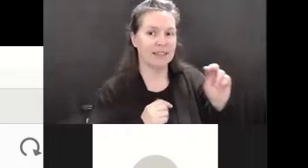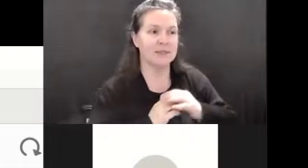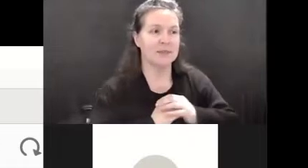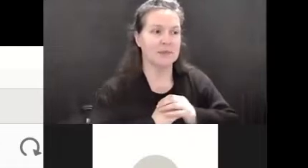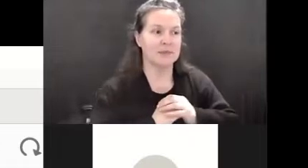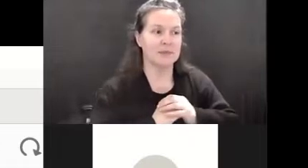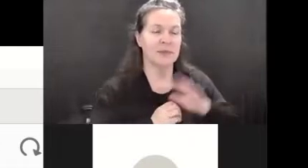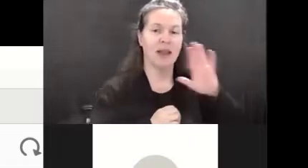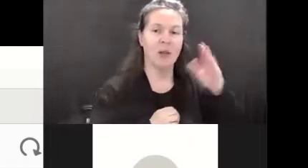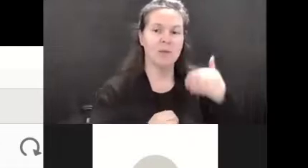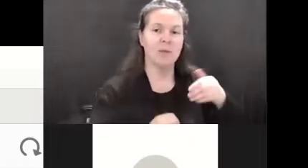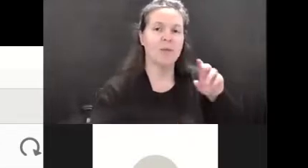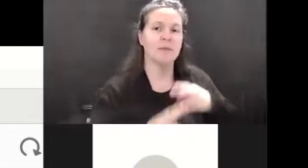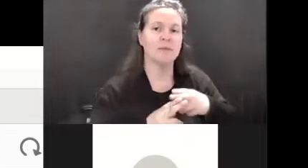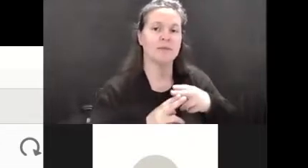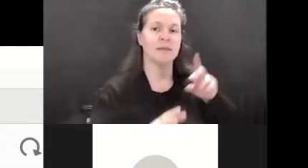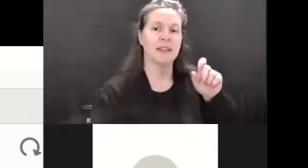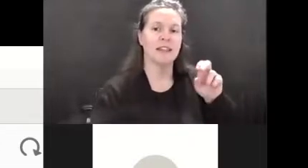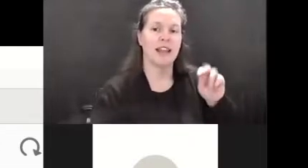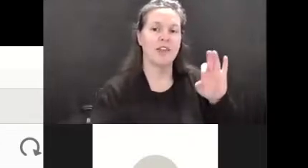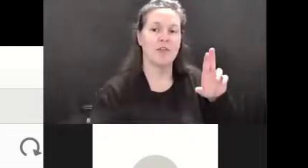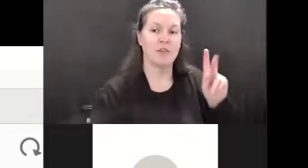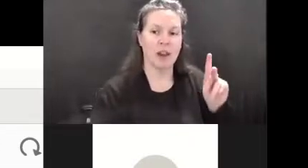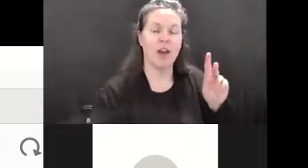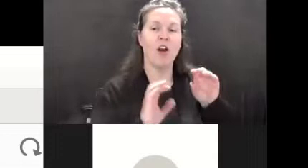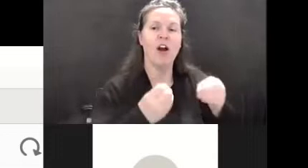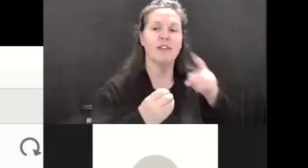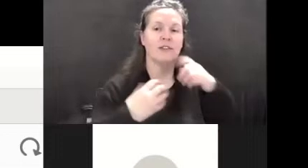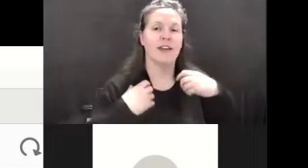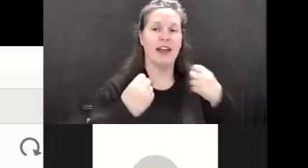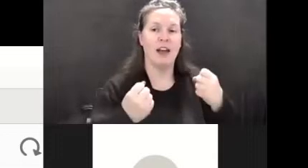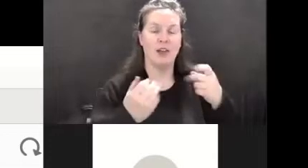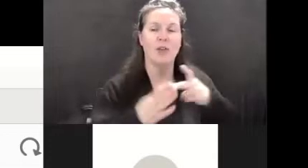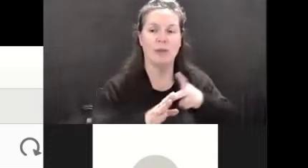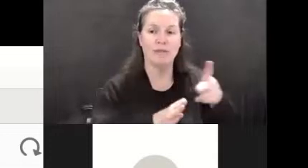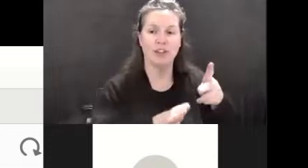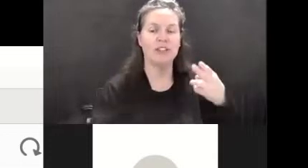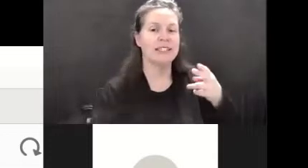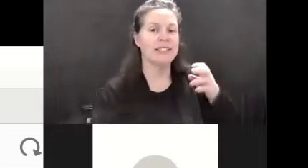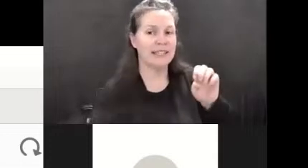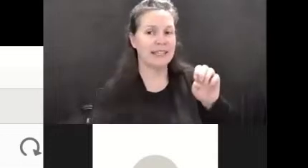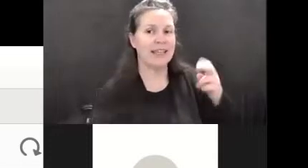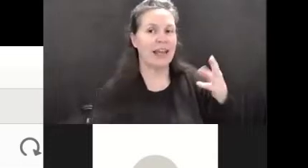[Dan] Hi there, my name is Dan Frank. I'm with the Office of Health Professions. He/him pronouns,